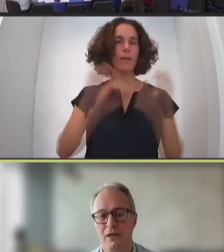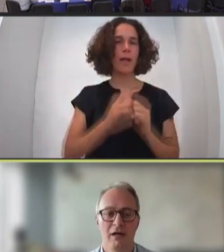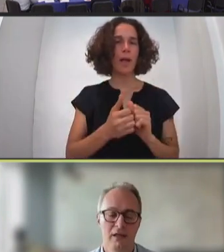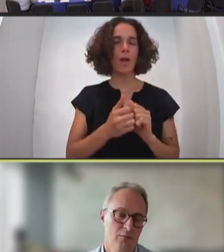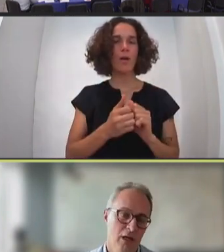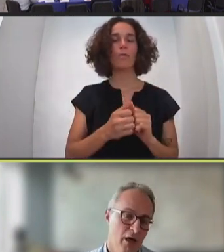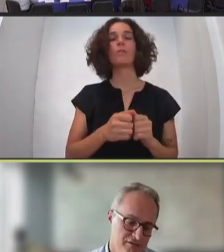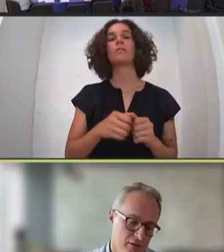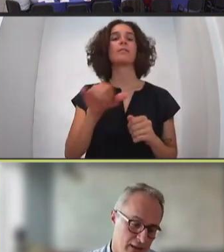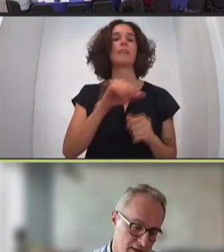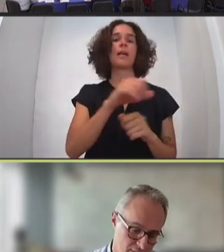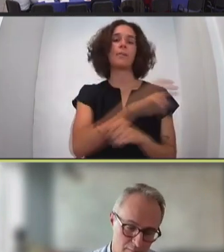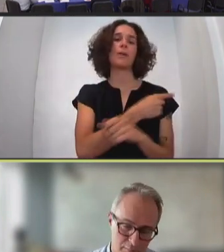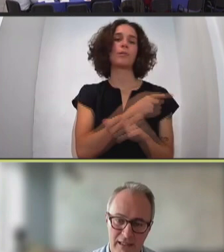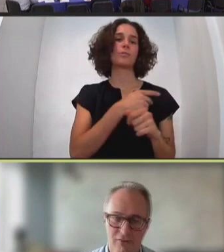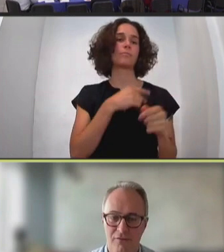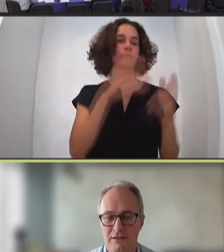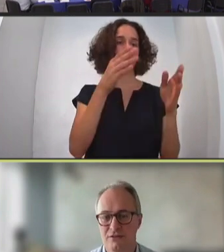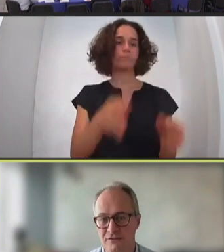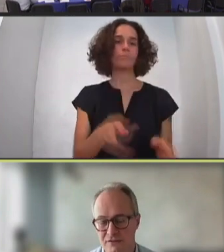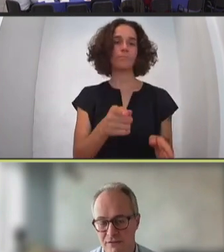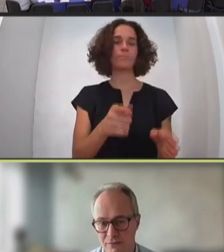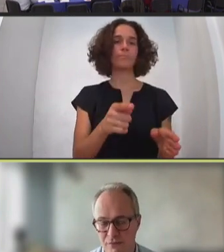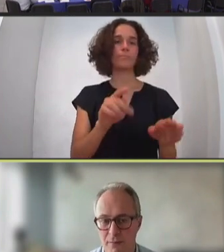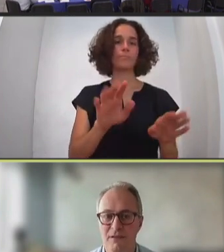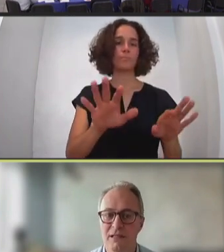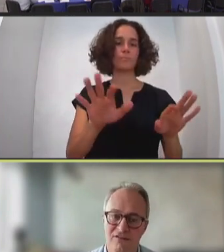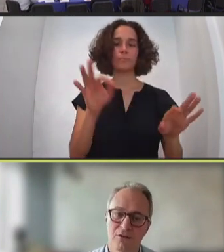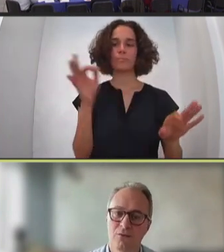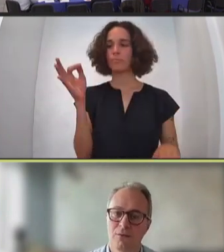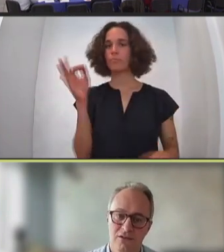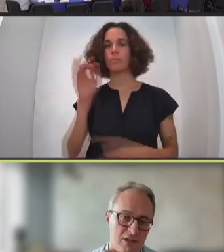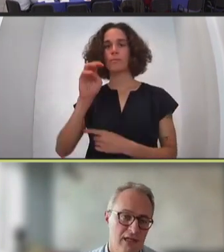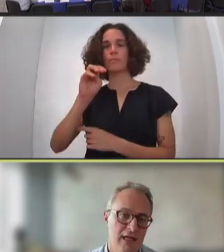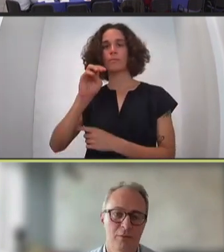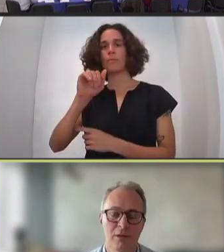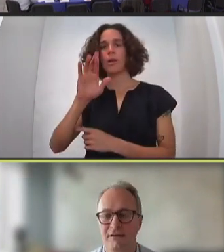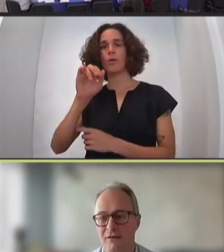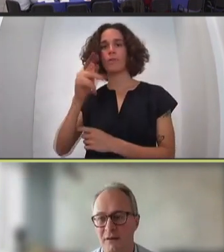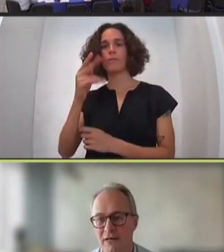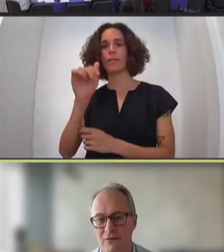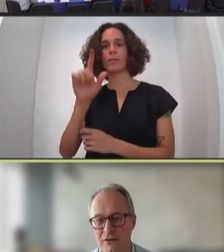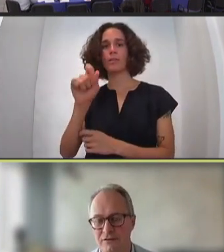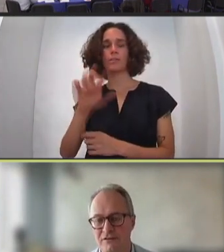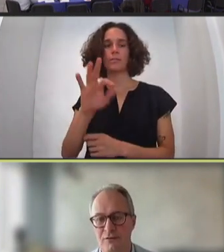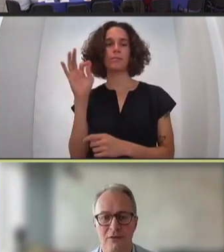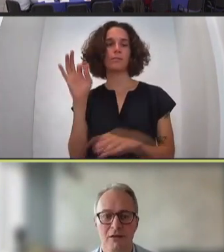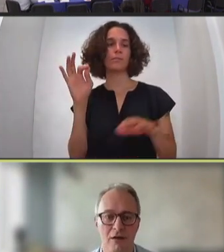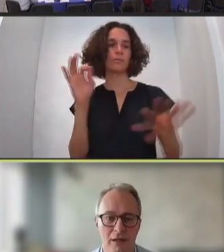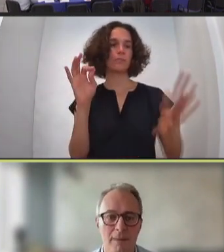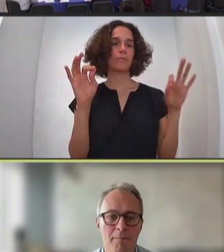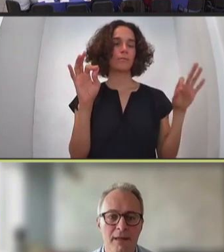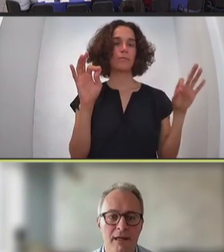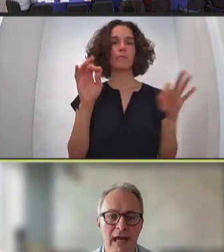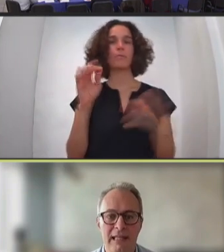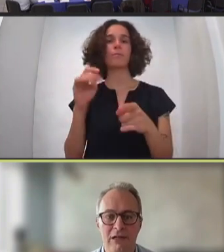we isolate macrophages from this circulation as well as the macrophages from the lung. And then